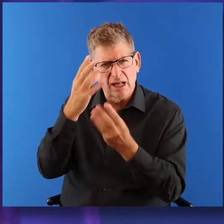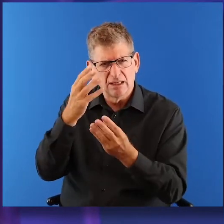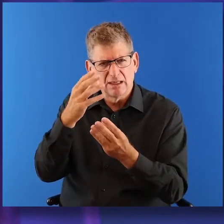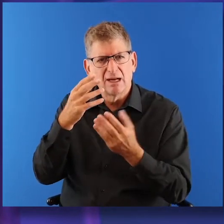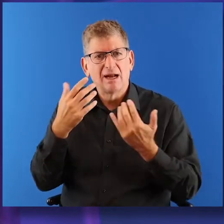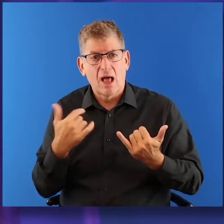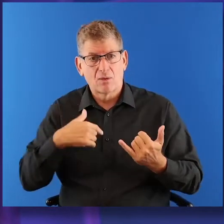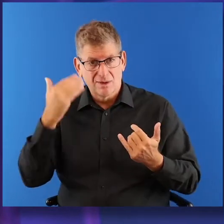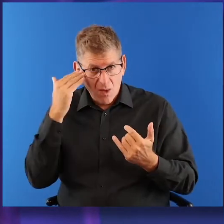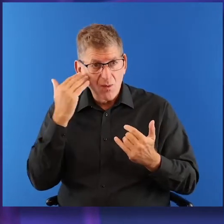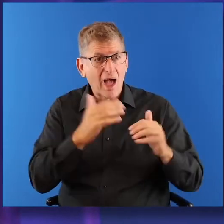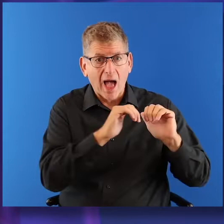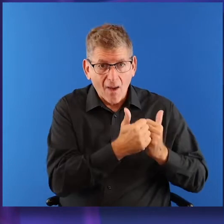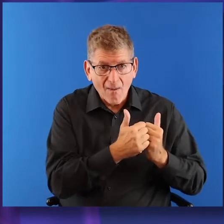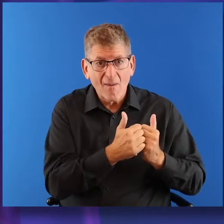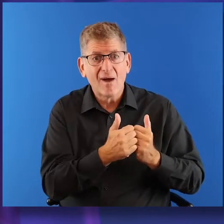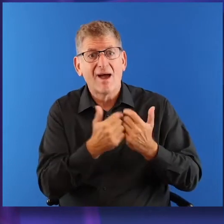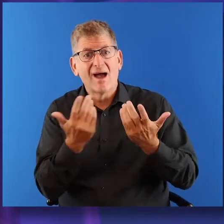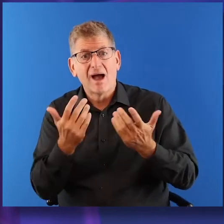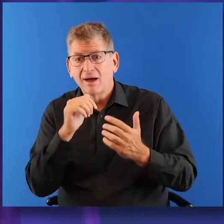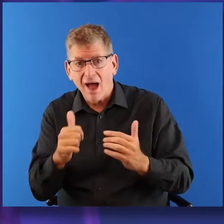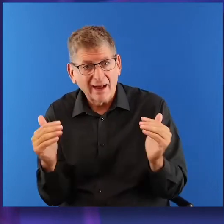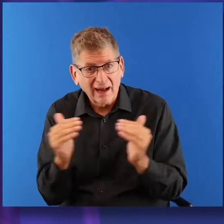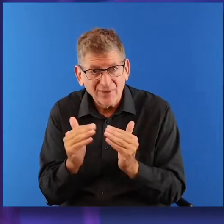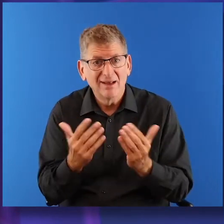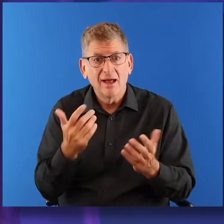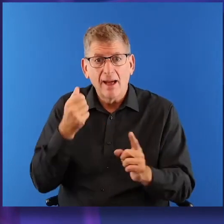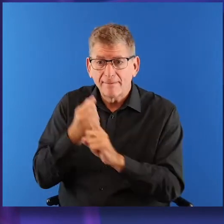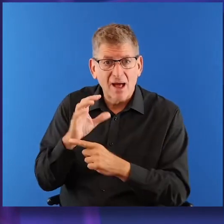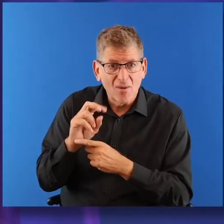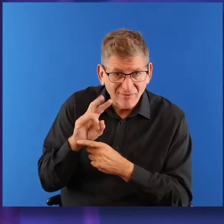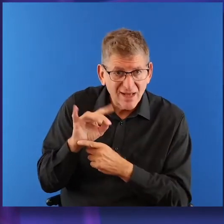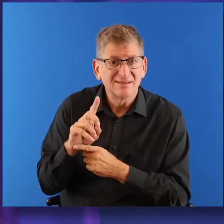what are we going to be doing to make sure the data coming from